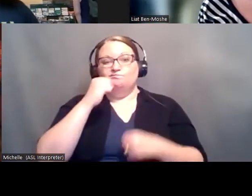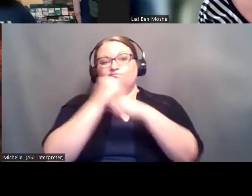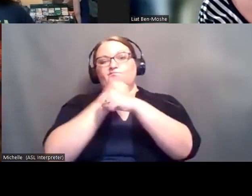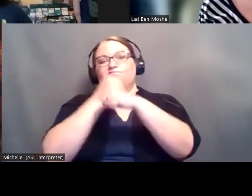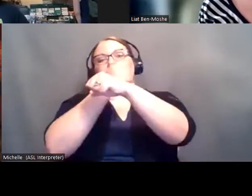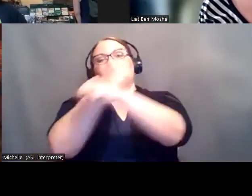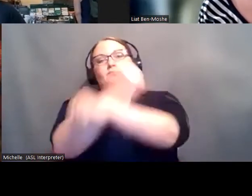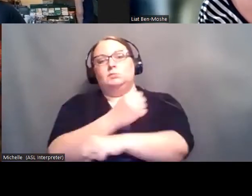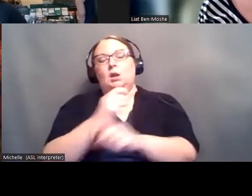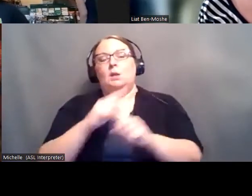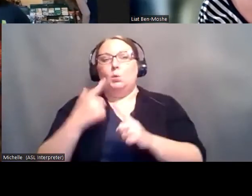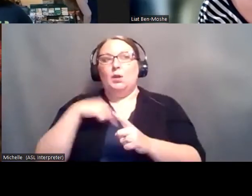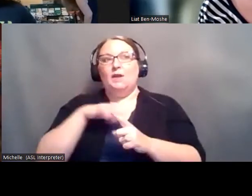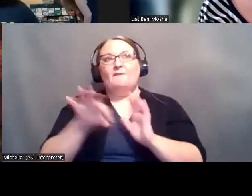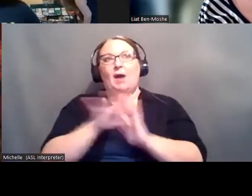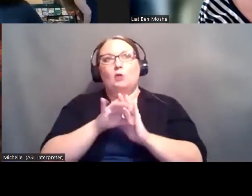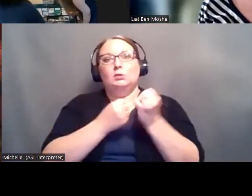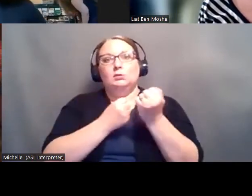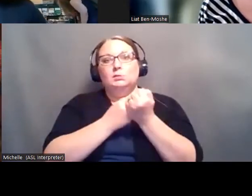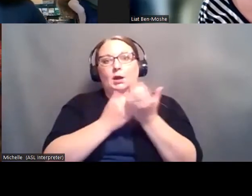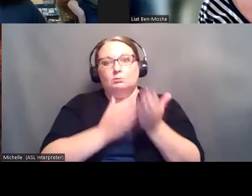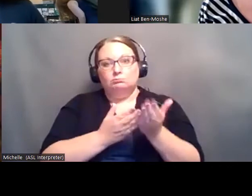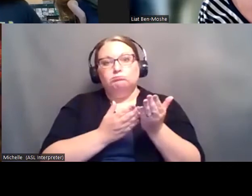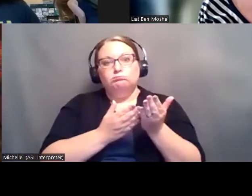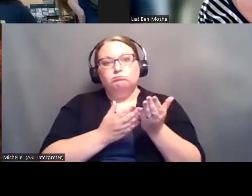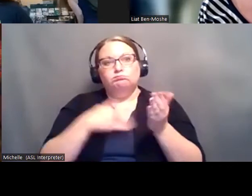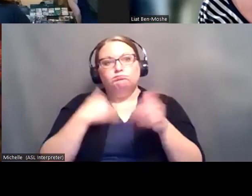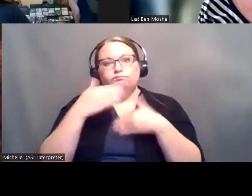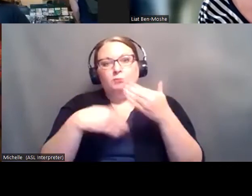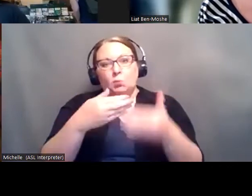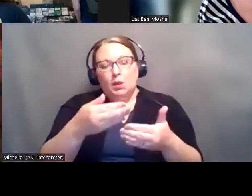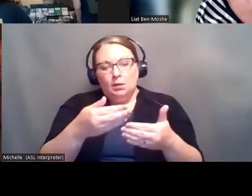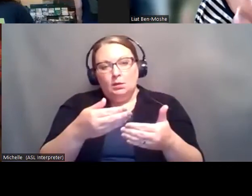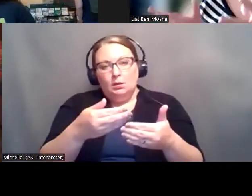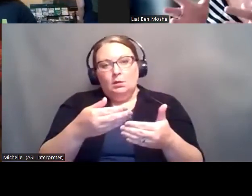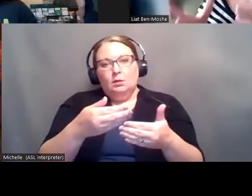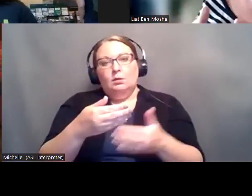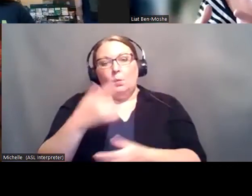We found allies along the way, and by we, I mean the BCCC.